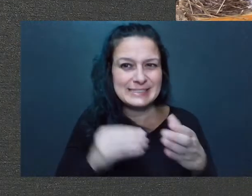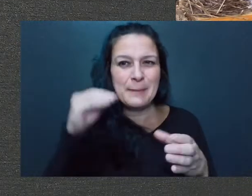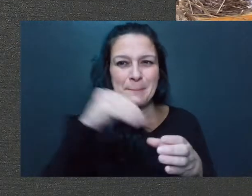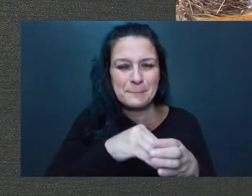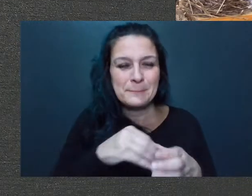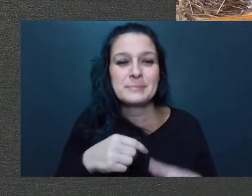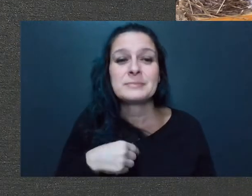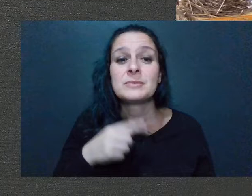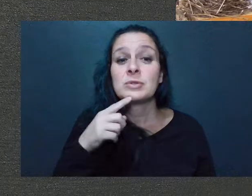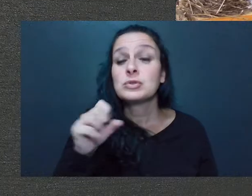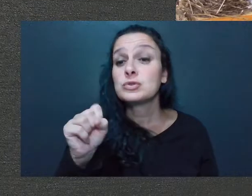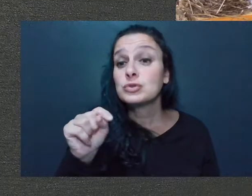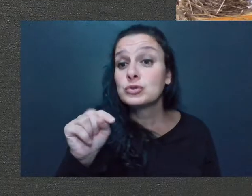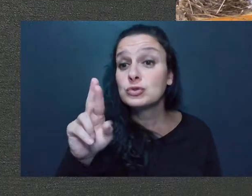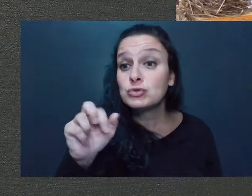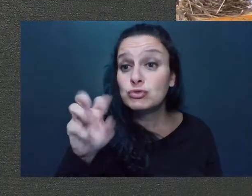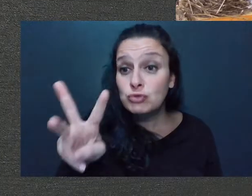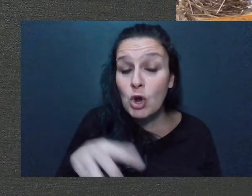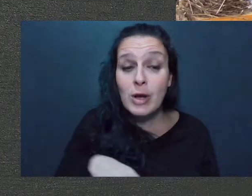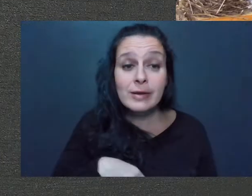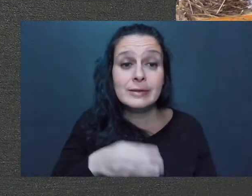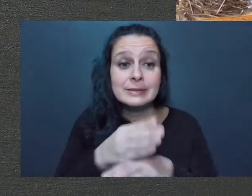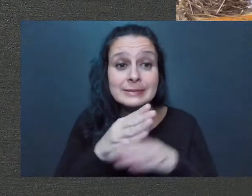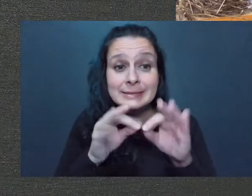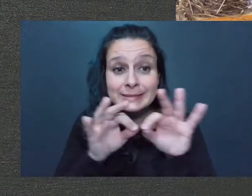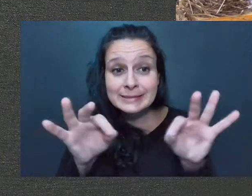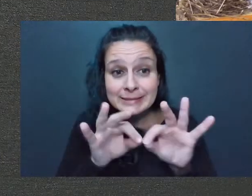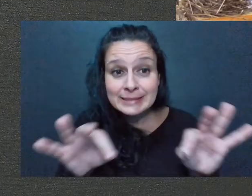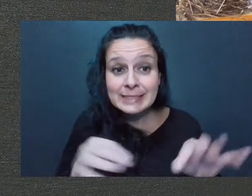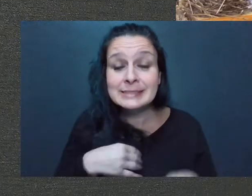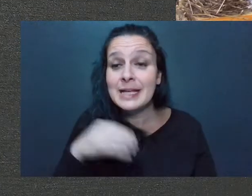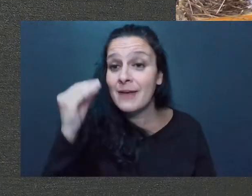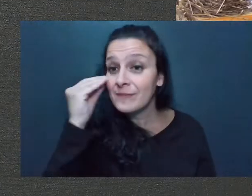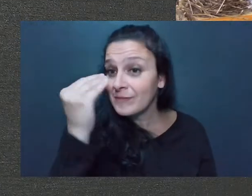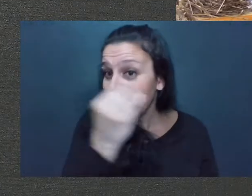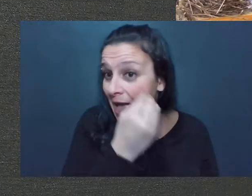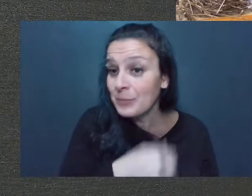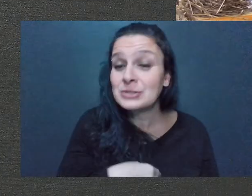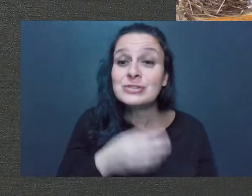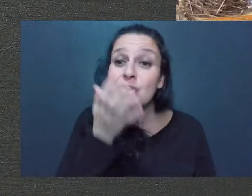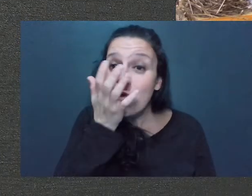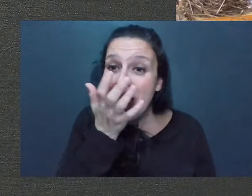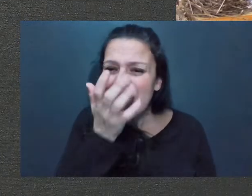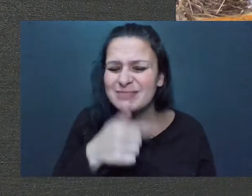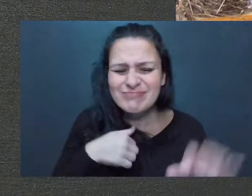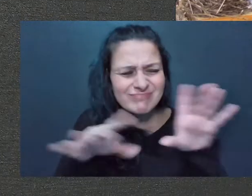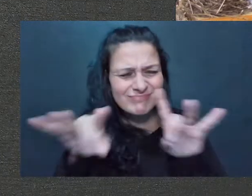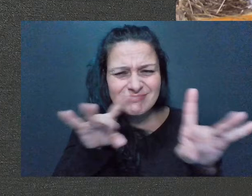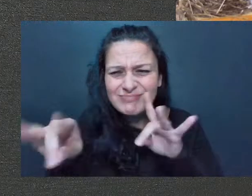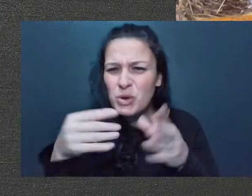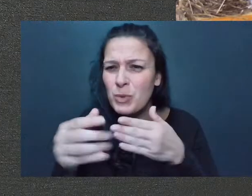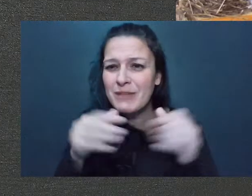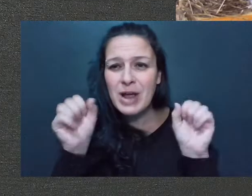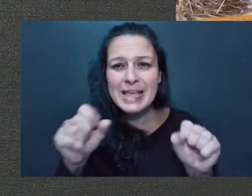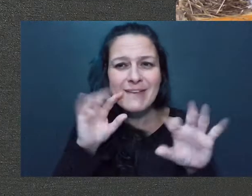I grabbed some straw, some sticks, some flowers, some grass. I mean, I grabbed whatever I could find.